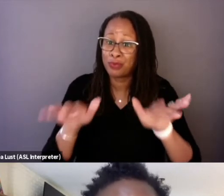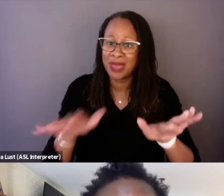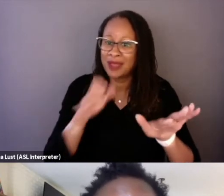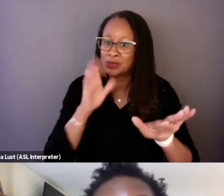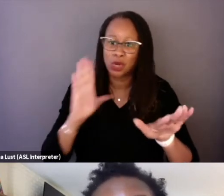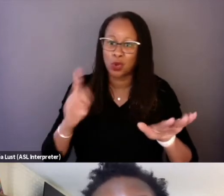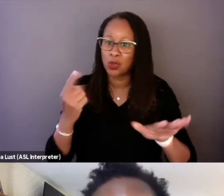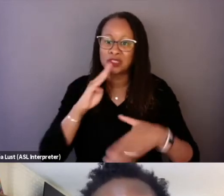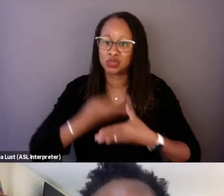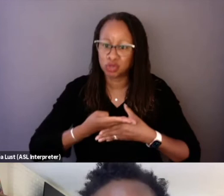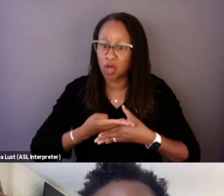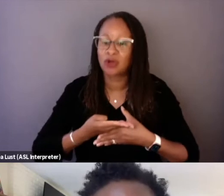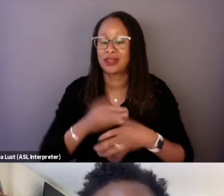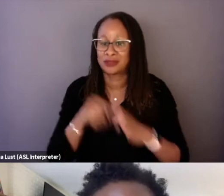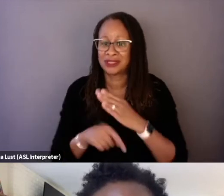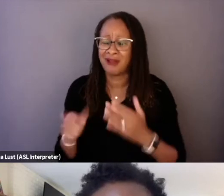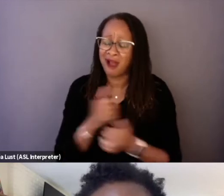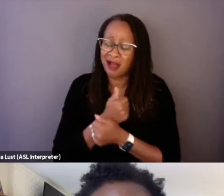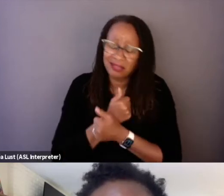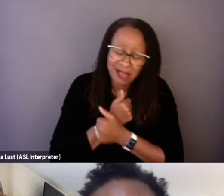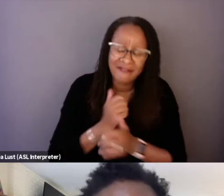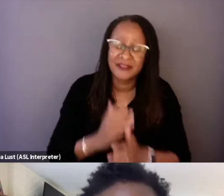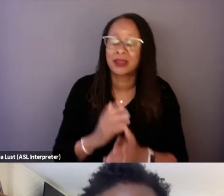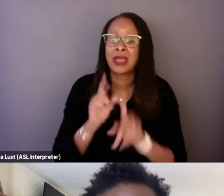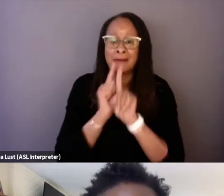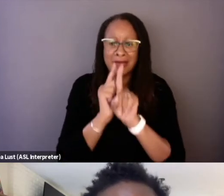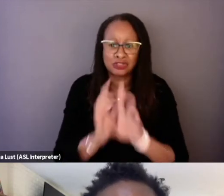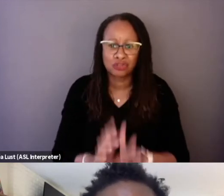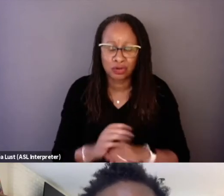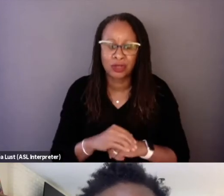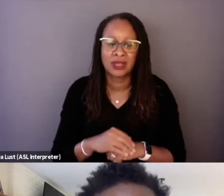It was a loving, you know, mentor, a loving cousin,